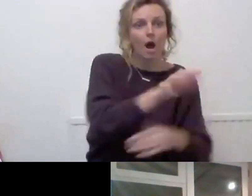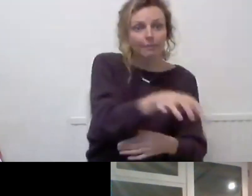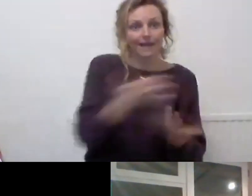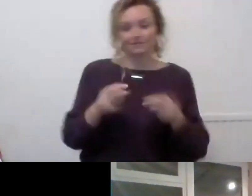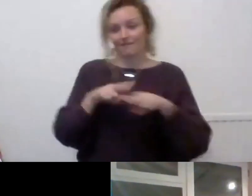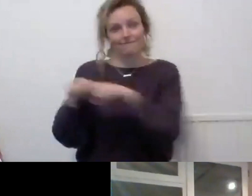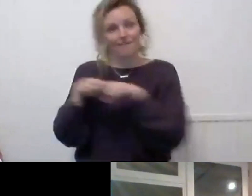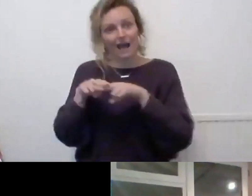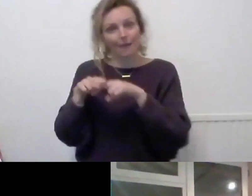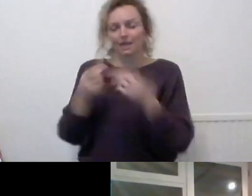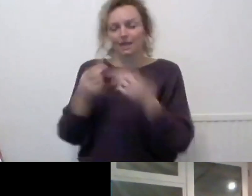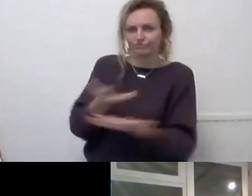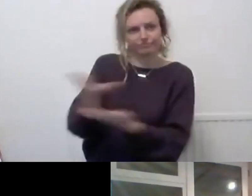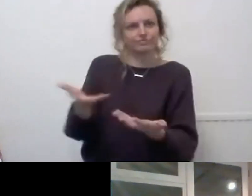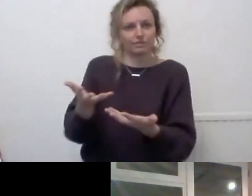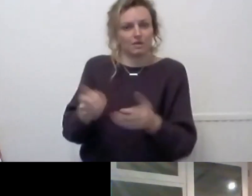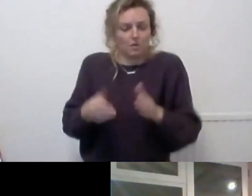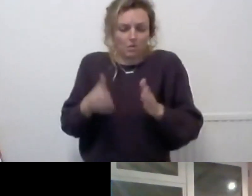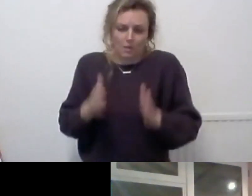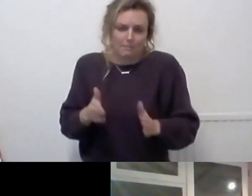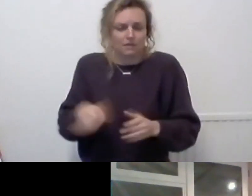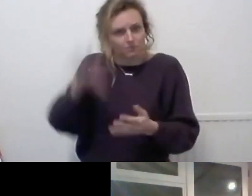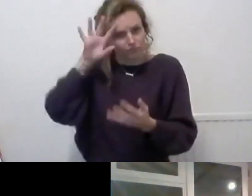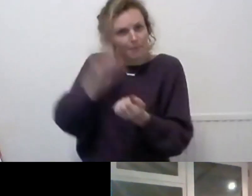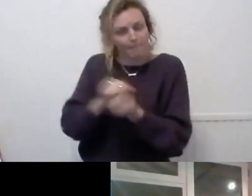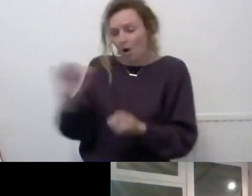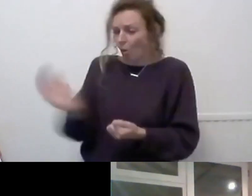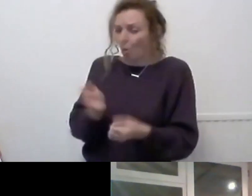like a very long journey. It's been going on for a very long time. And as other people said, you